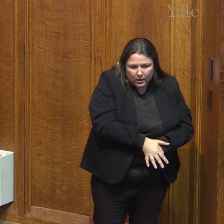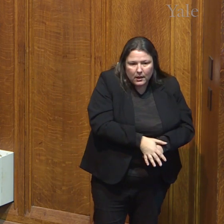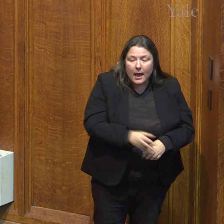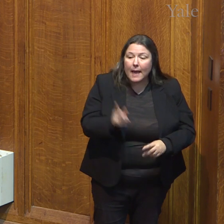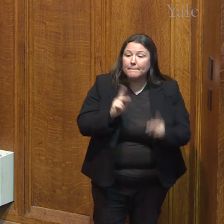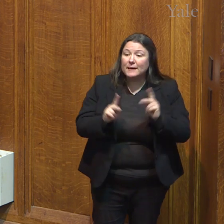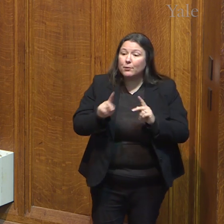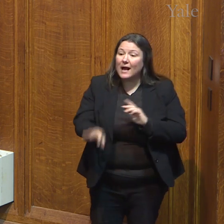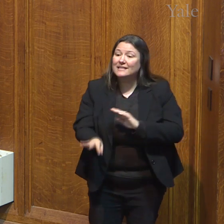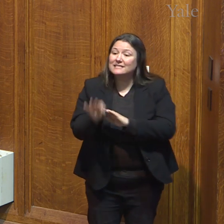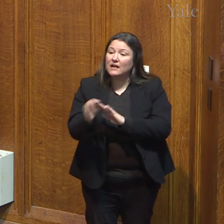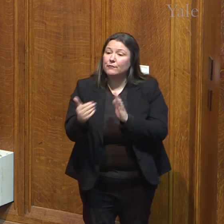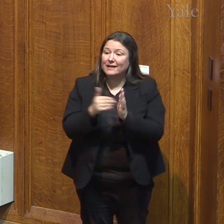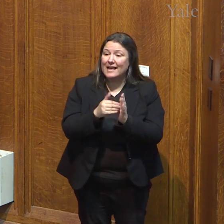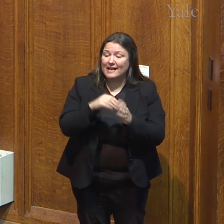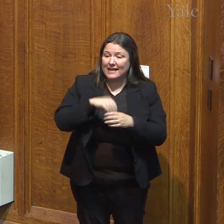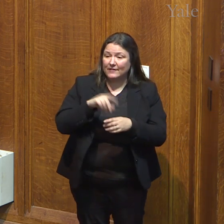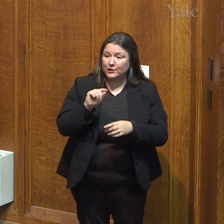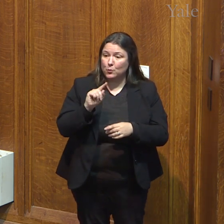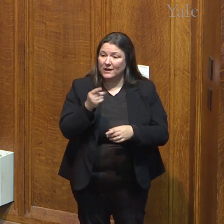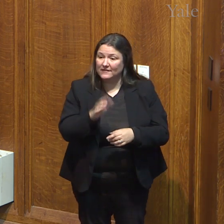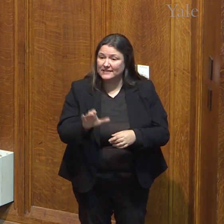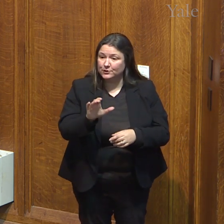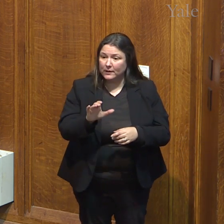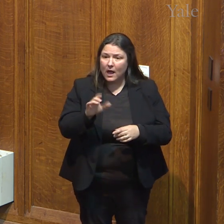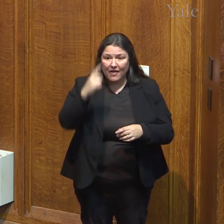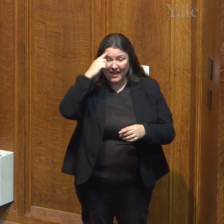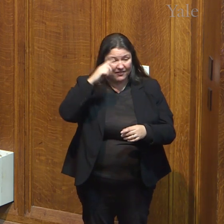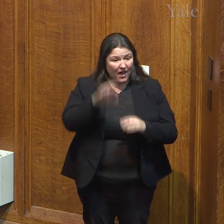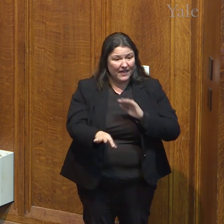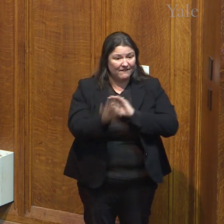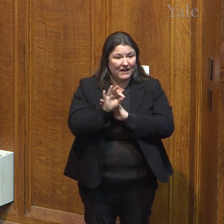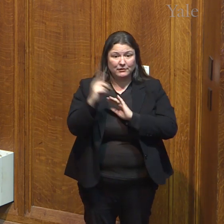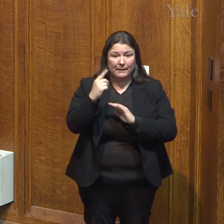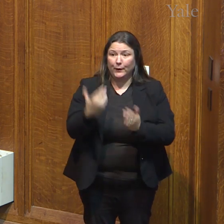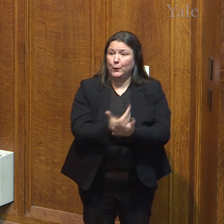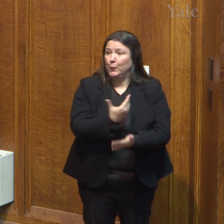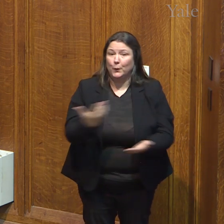in the 20th century, they thought they were discovering something new and they weren't.